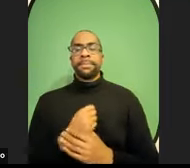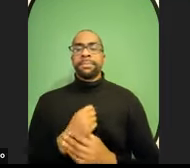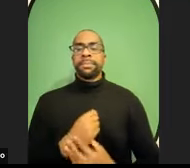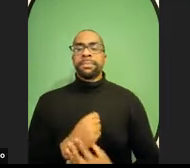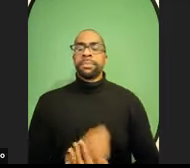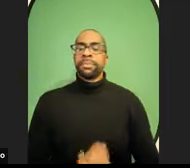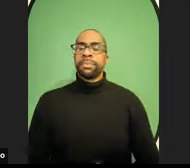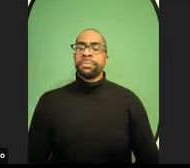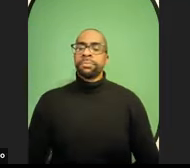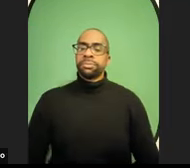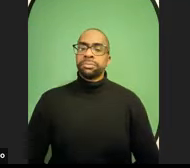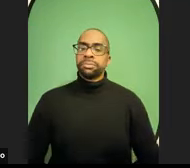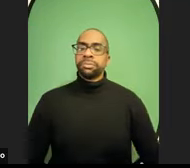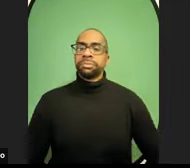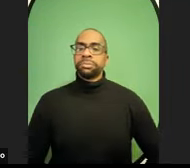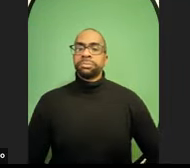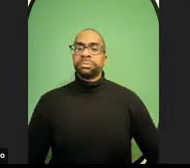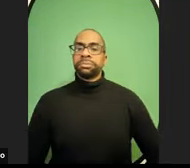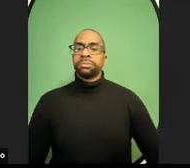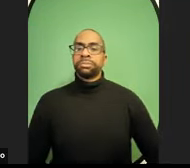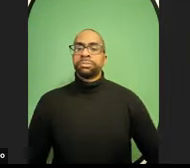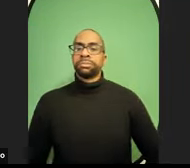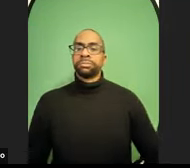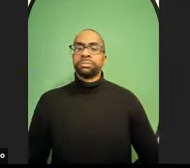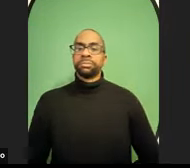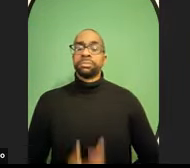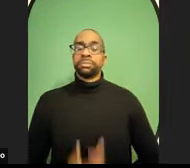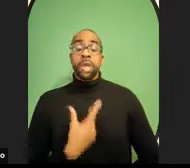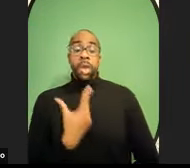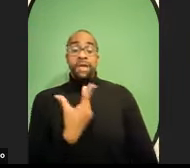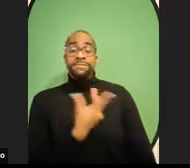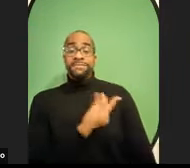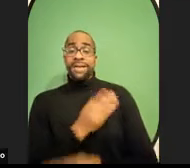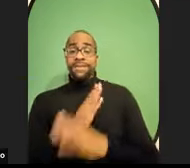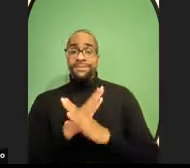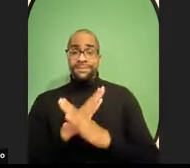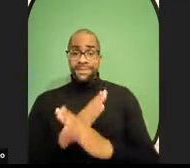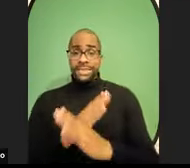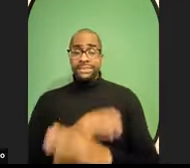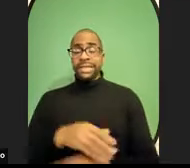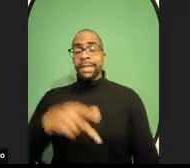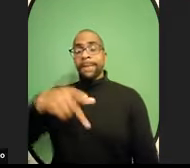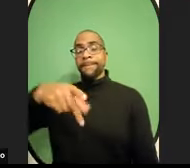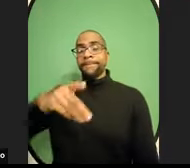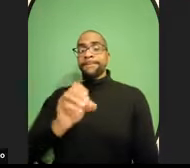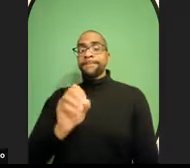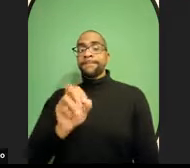and talk and talking about this talking about this but just for those joining us just for those joining us here. The for those joining us here. The. facts vaccine portal that